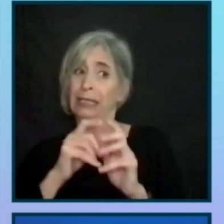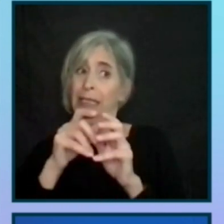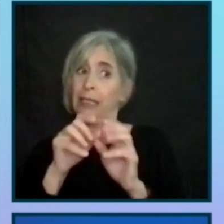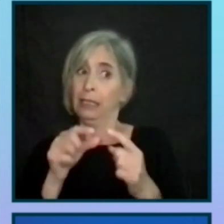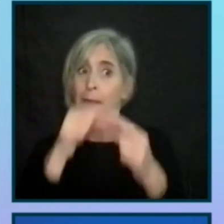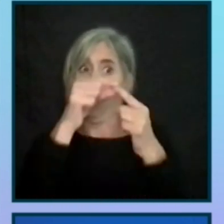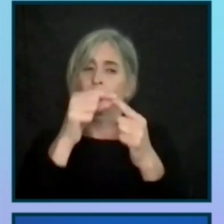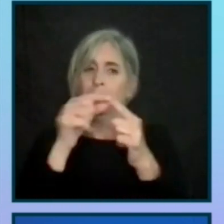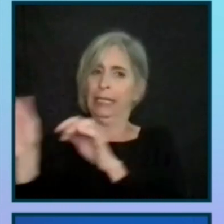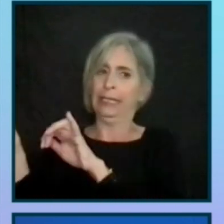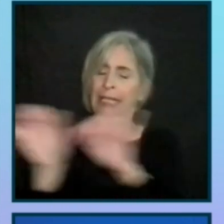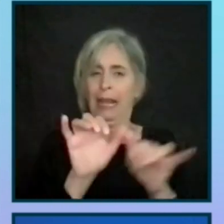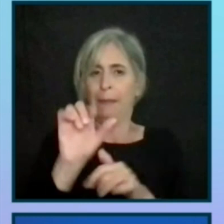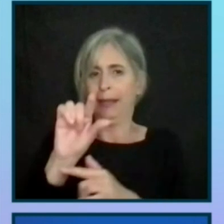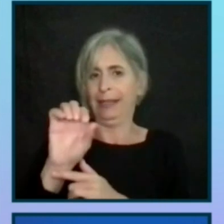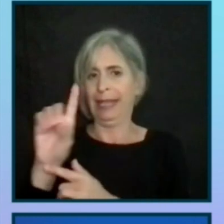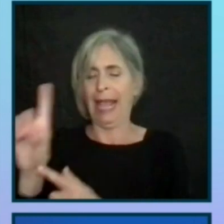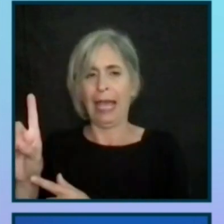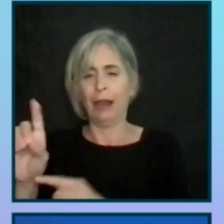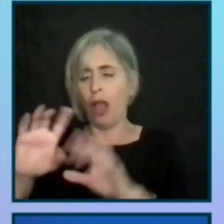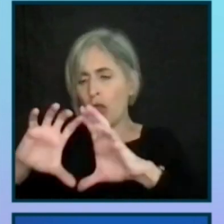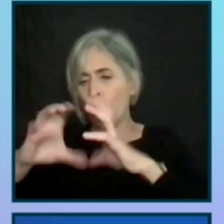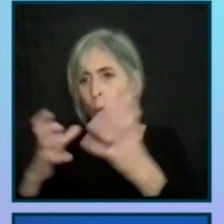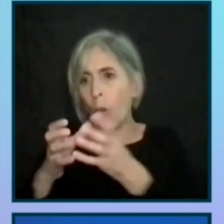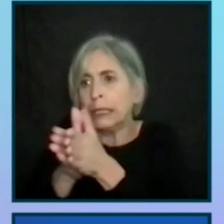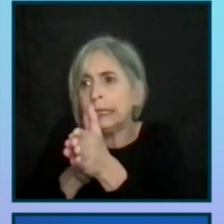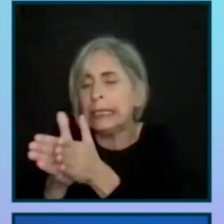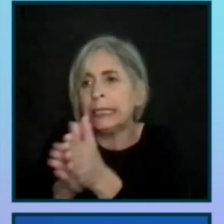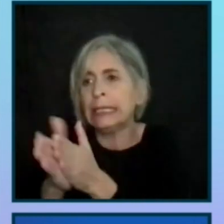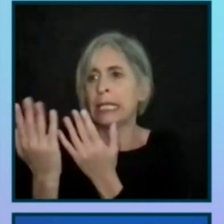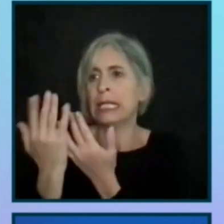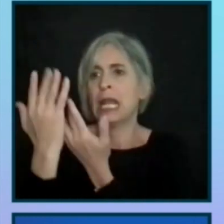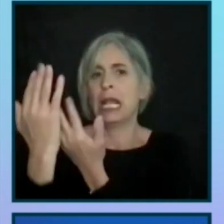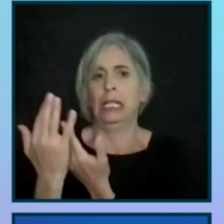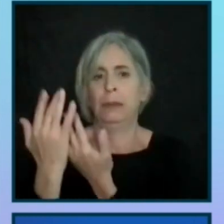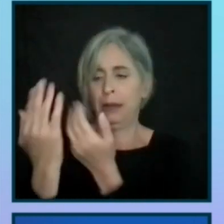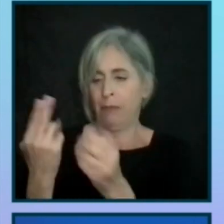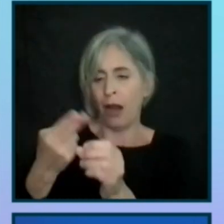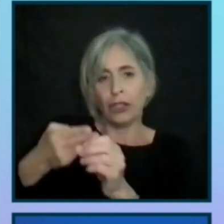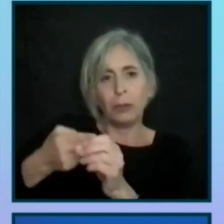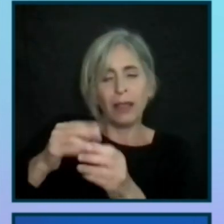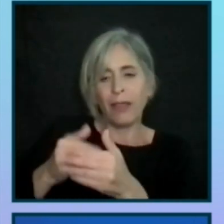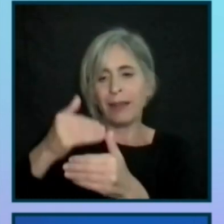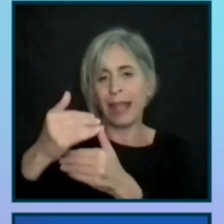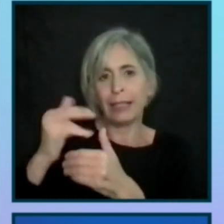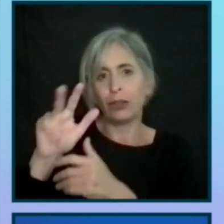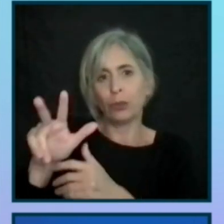And what they tweeted was the world eagerly anticipates participating in the next 364 days